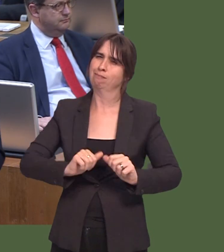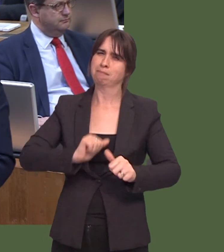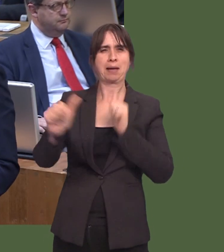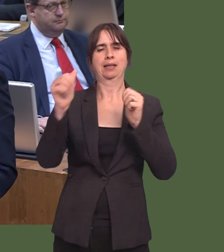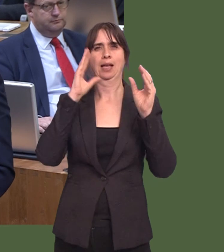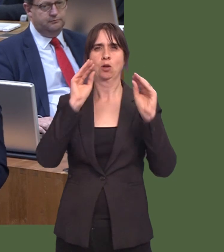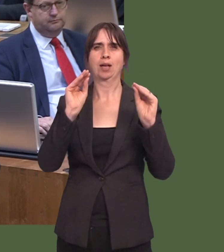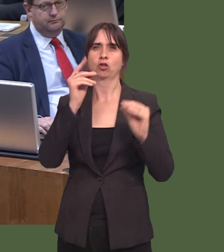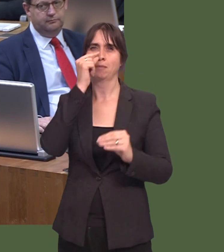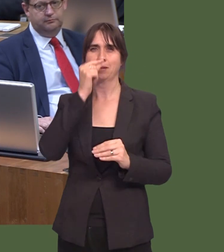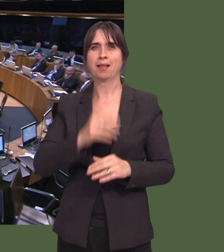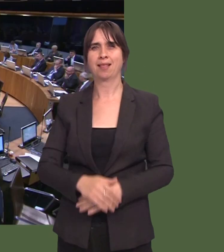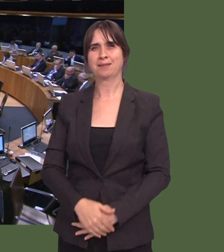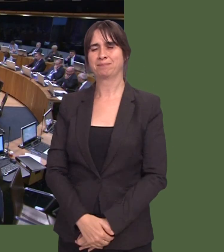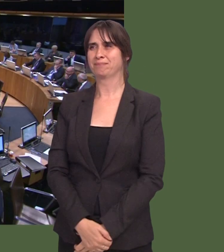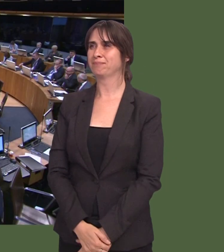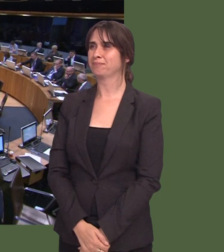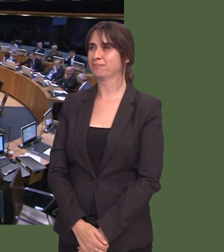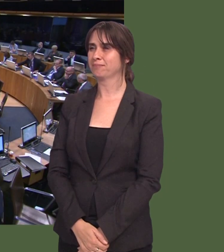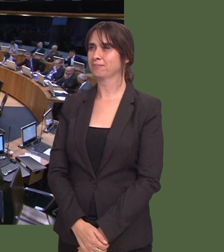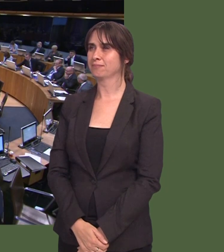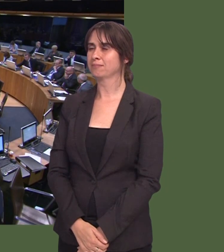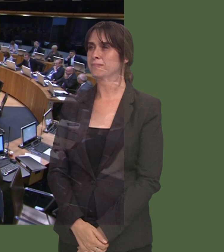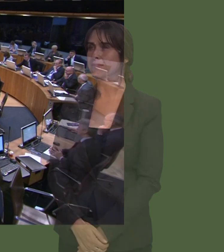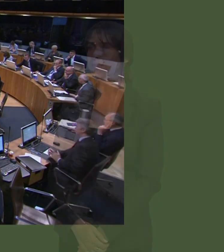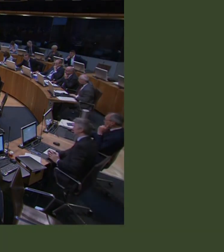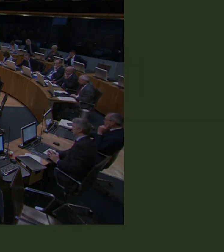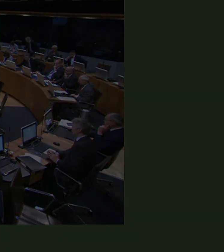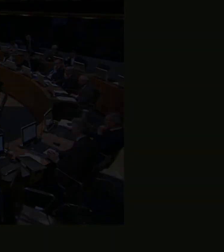Y Llywydd / The Llywydd: Thank you, First Minister.